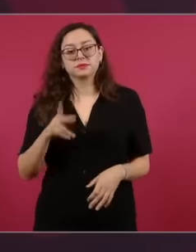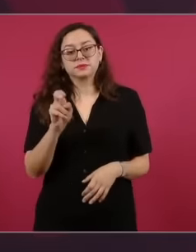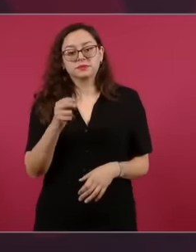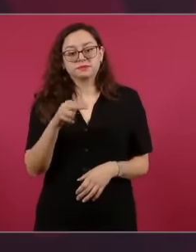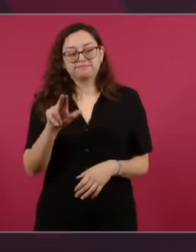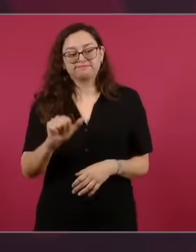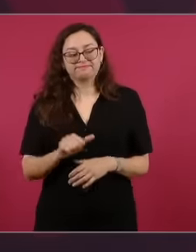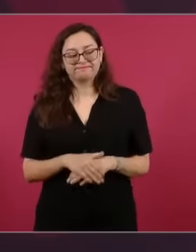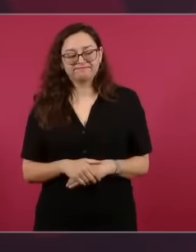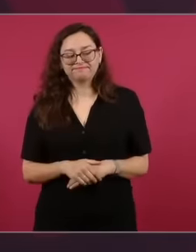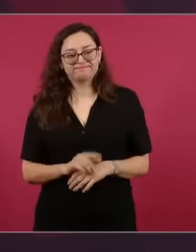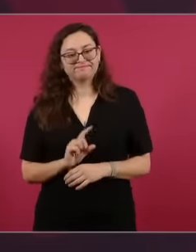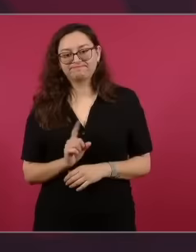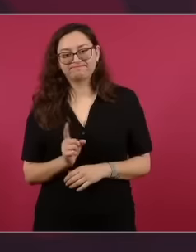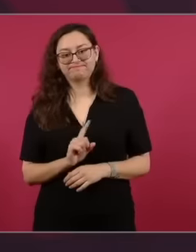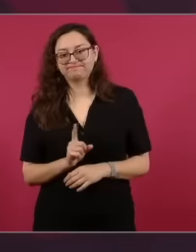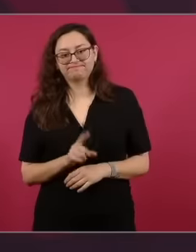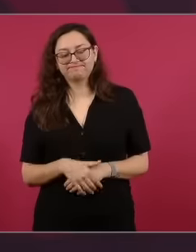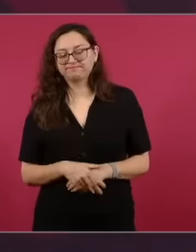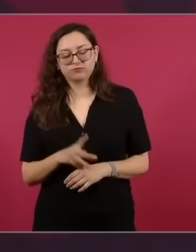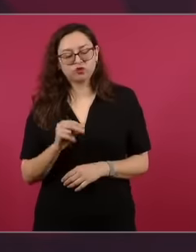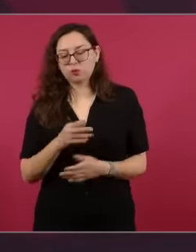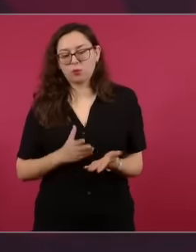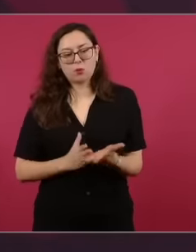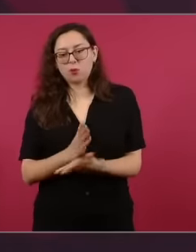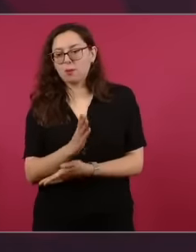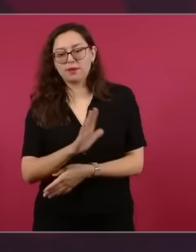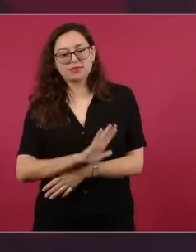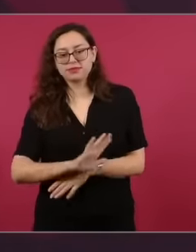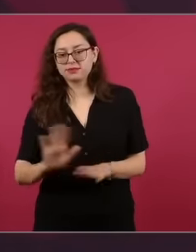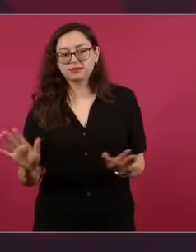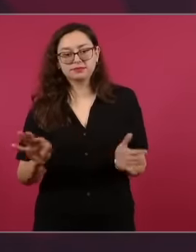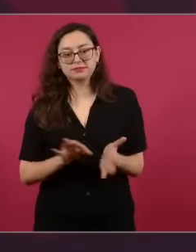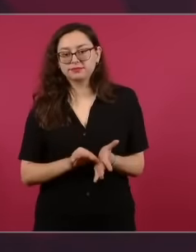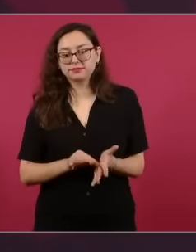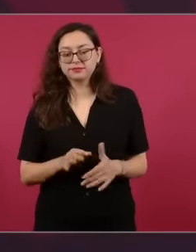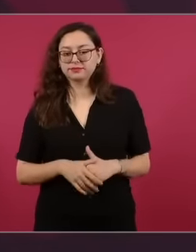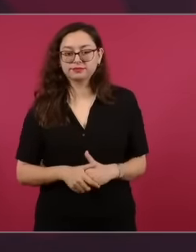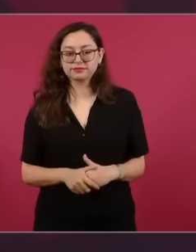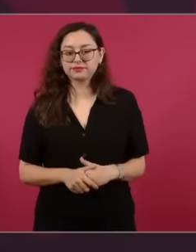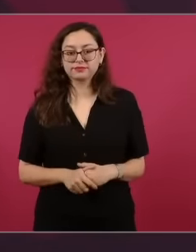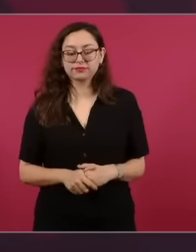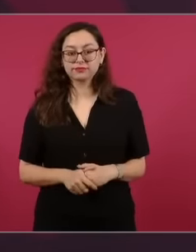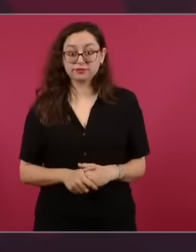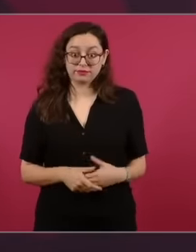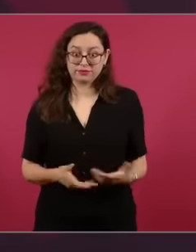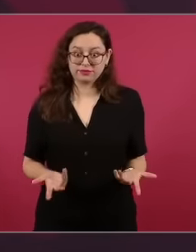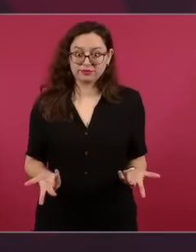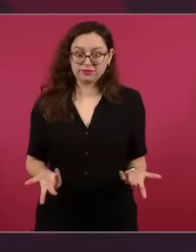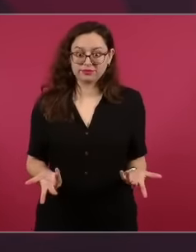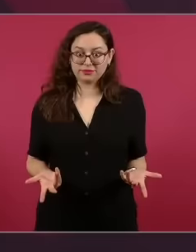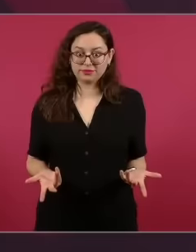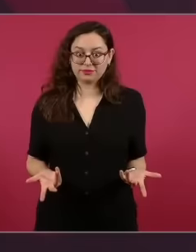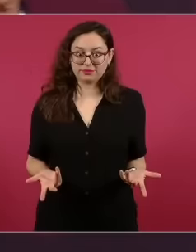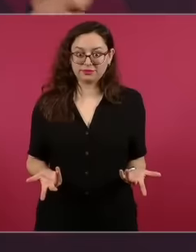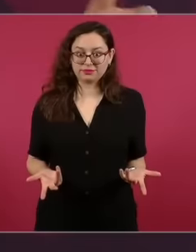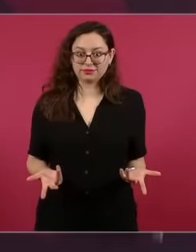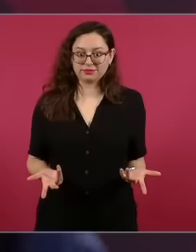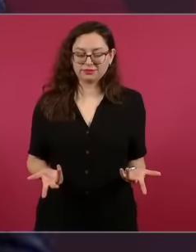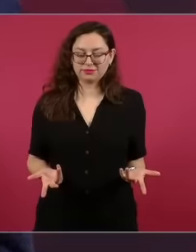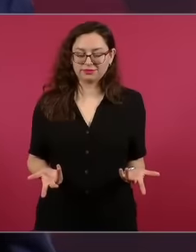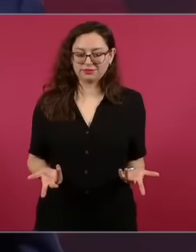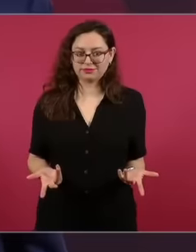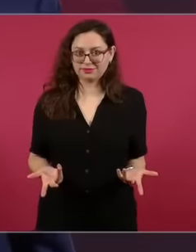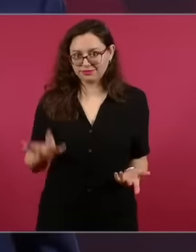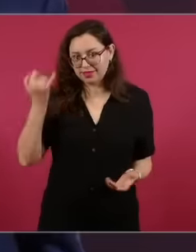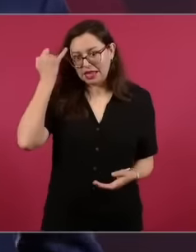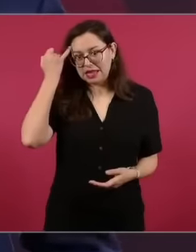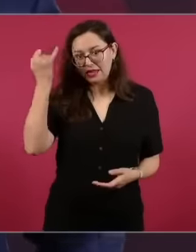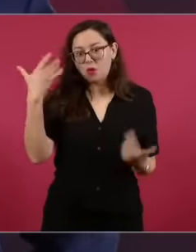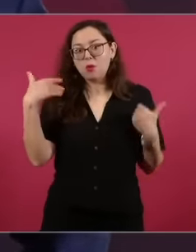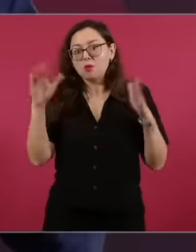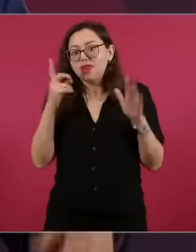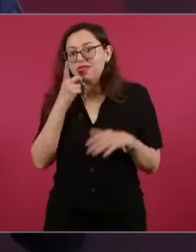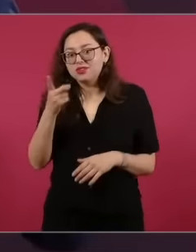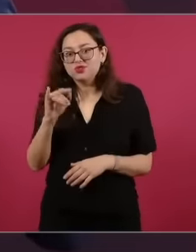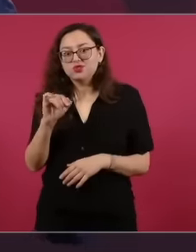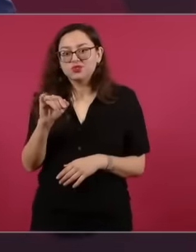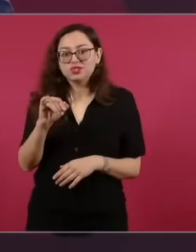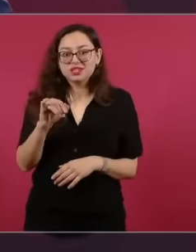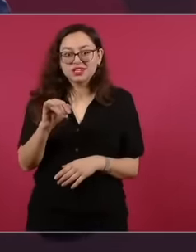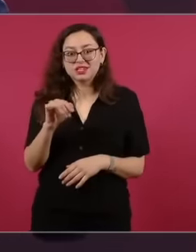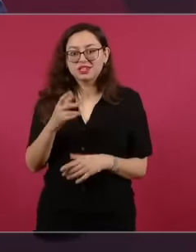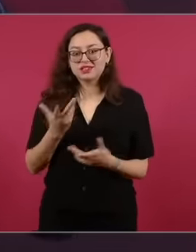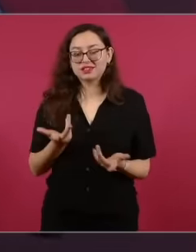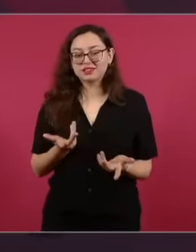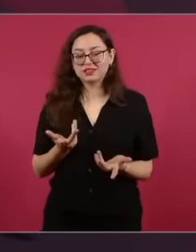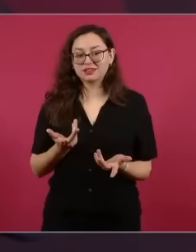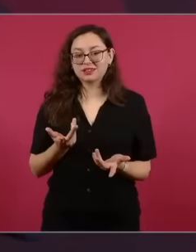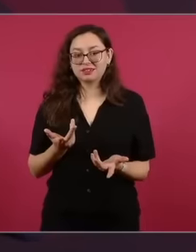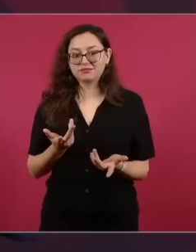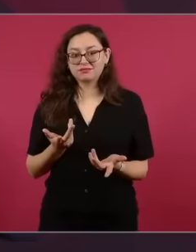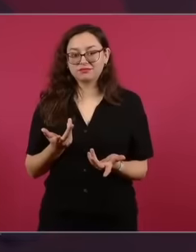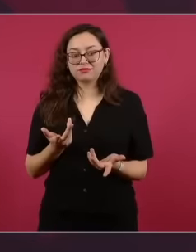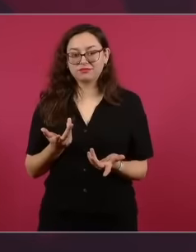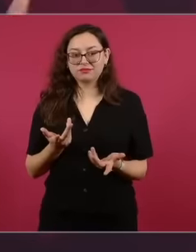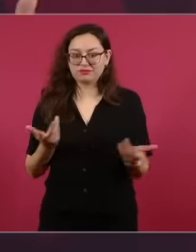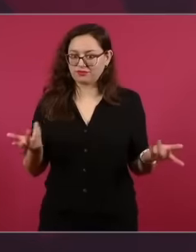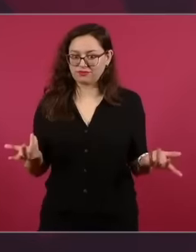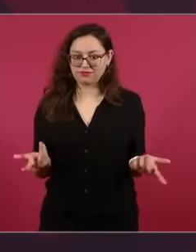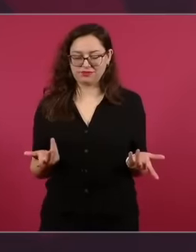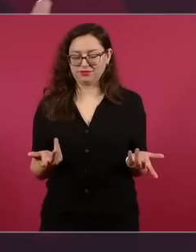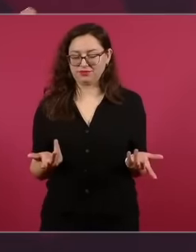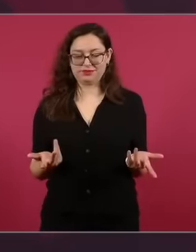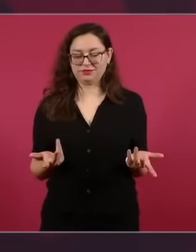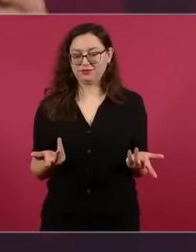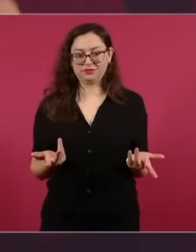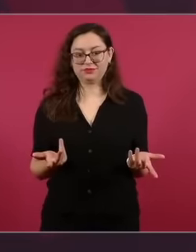no, well, how do you say yes if he had promoted it on the recommendation